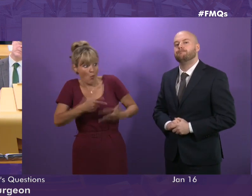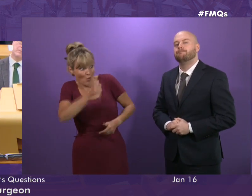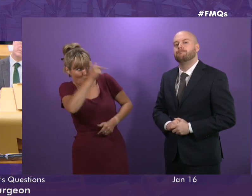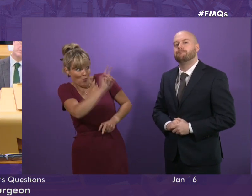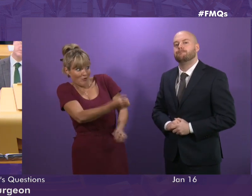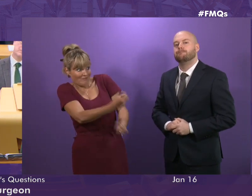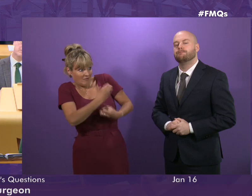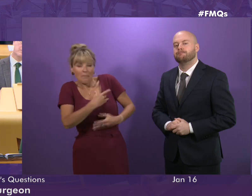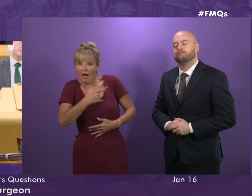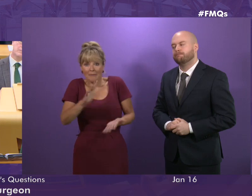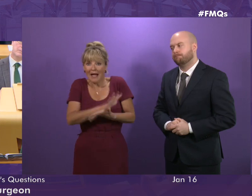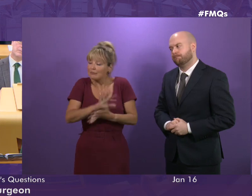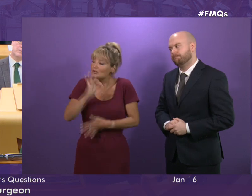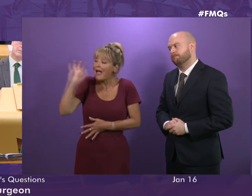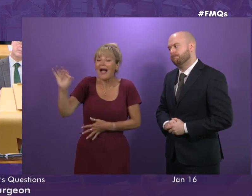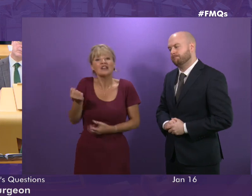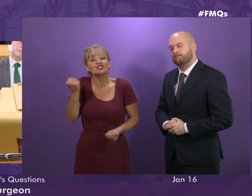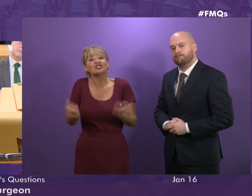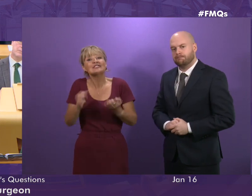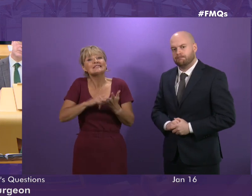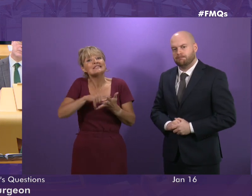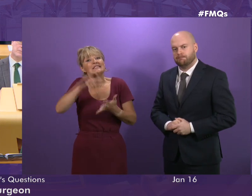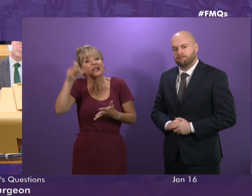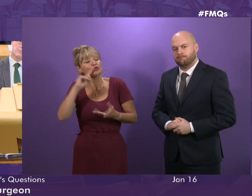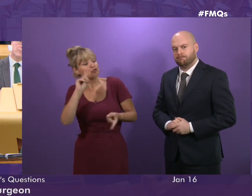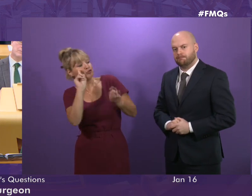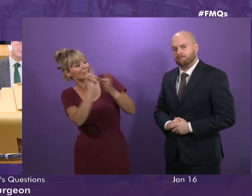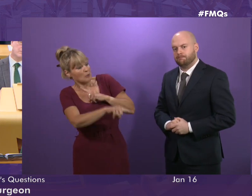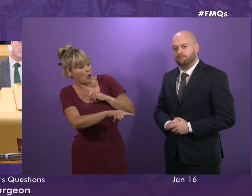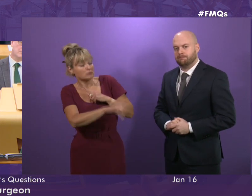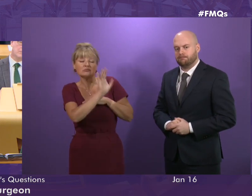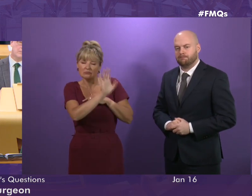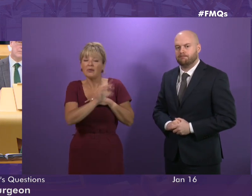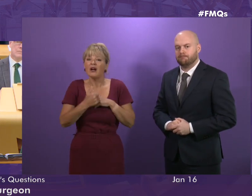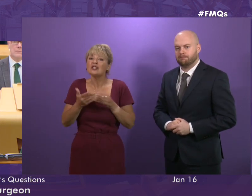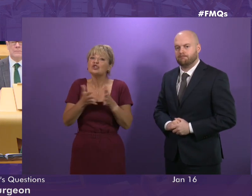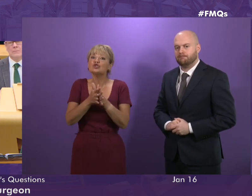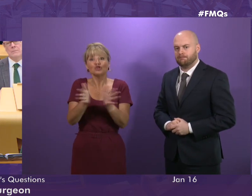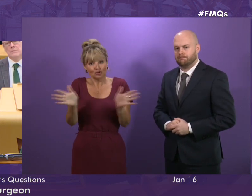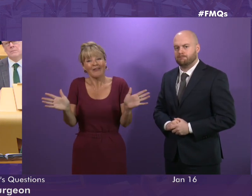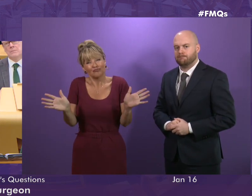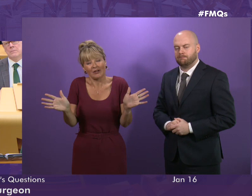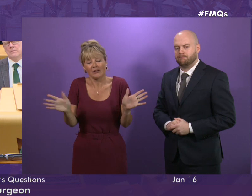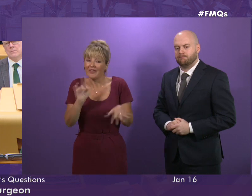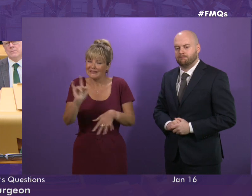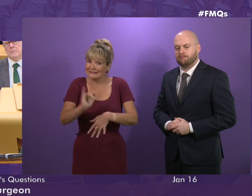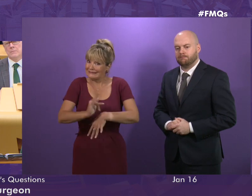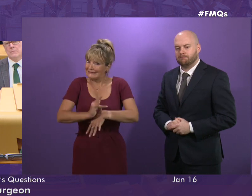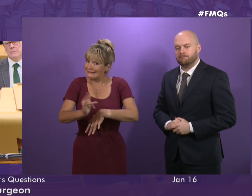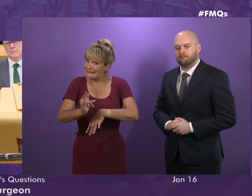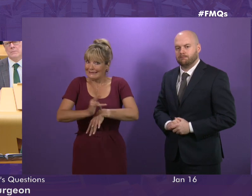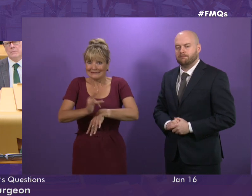to respond in detail on the particular point. More generally, this is obviously a sensitive